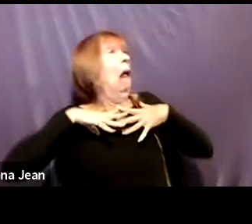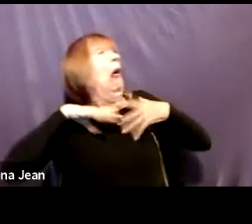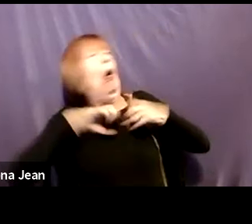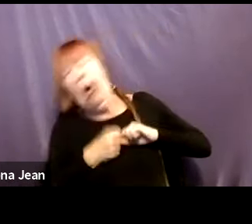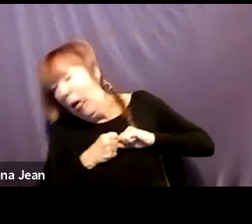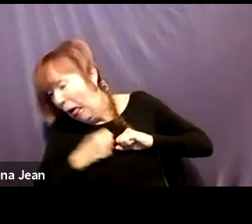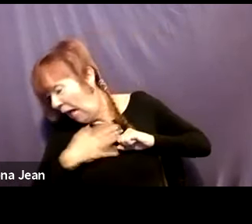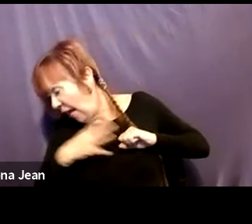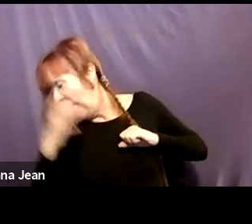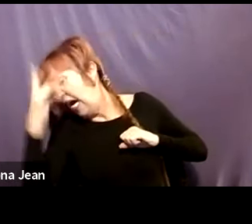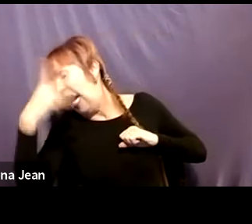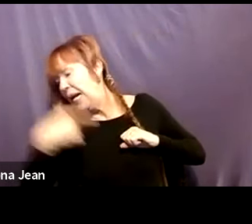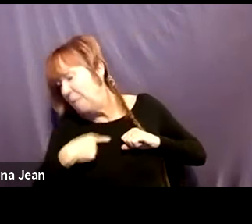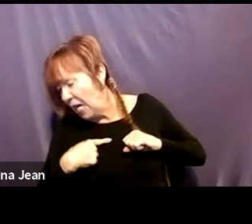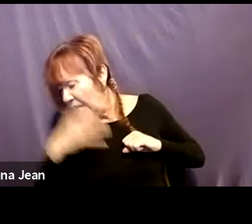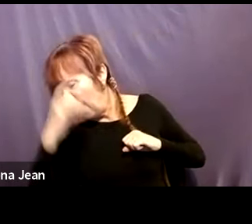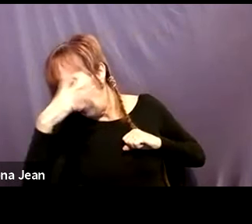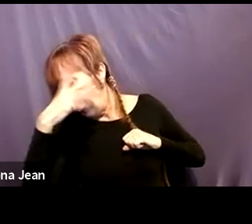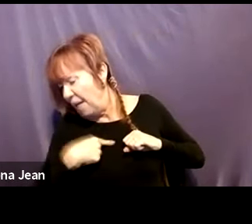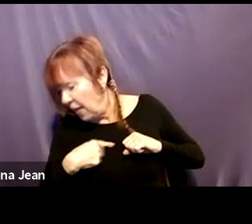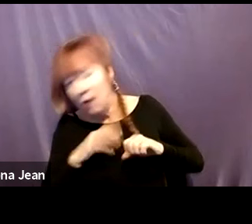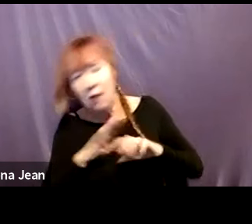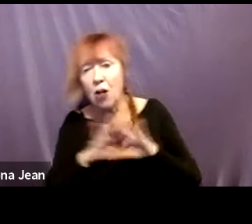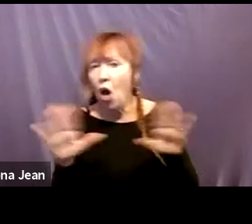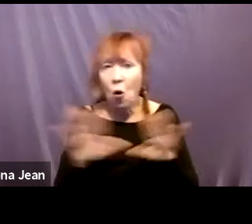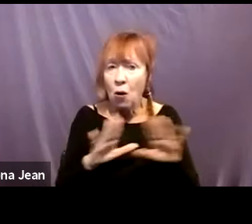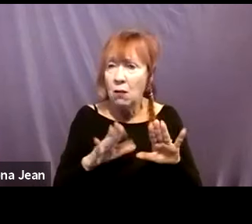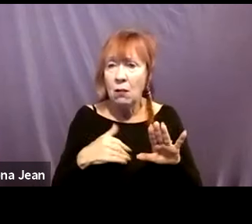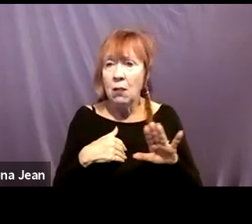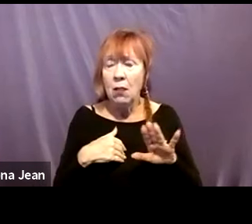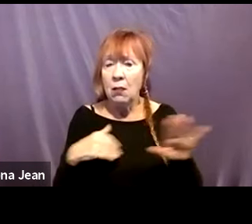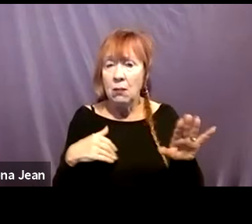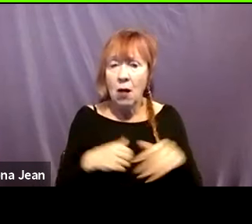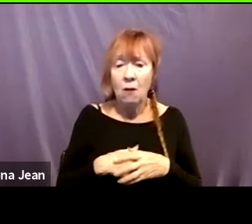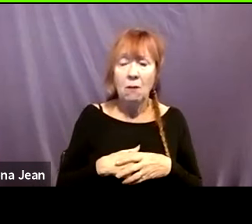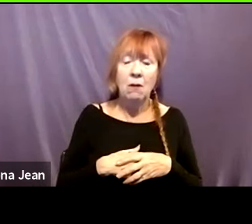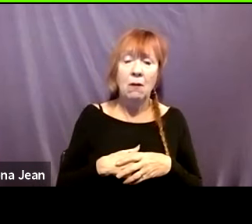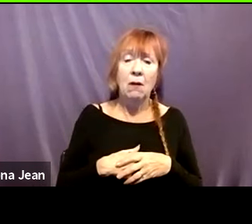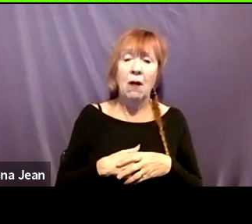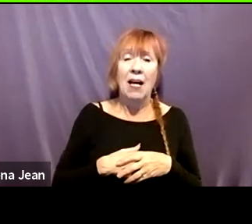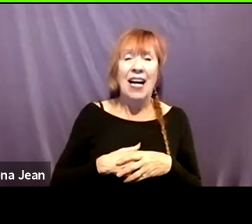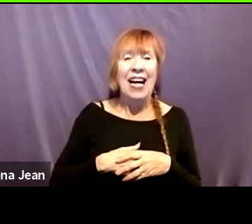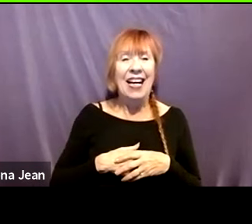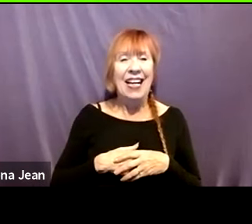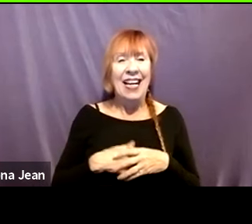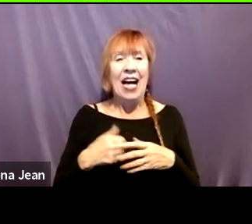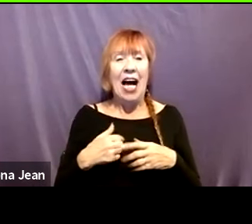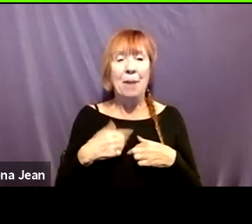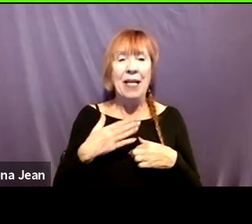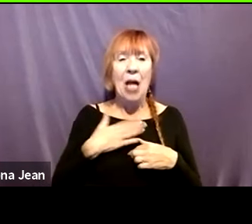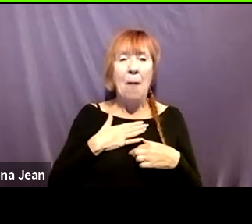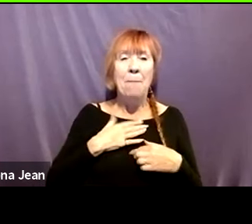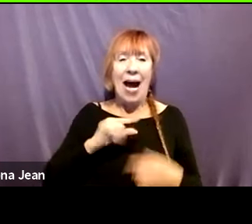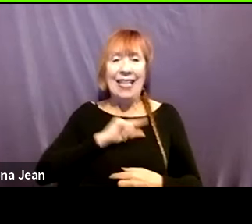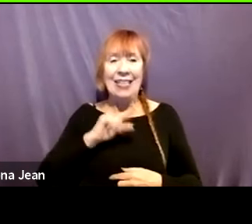My ugly is really simple. I've been watching all of "Law and Order", and I think my neighbors-- Wow! Here's that (imitates tapping)--